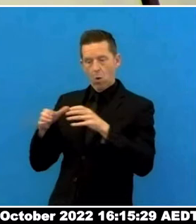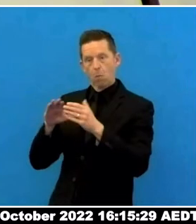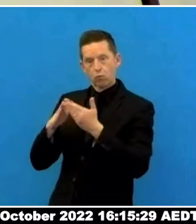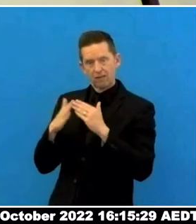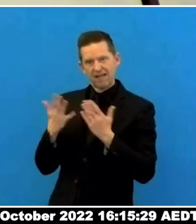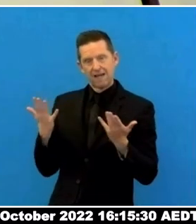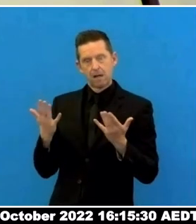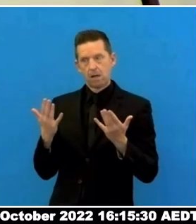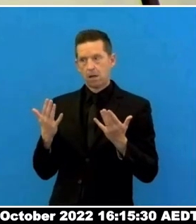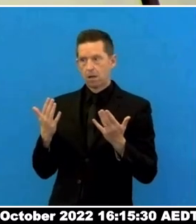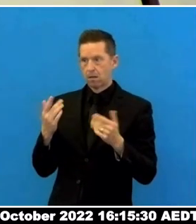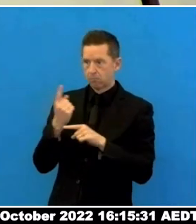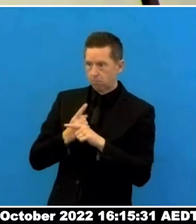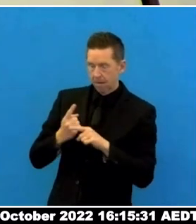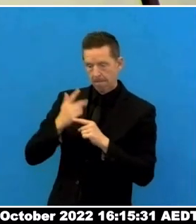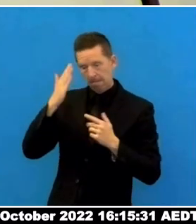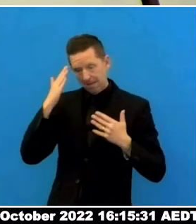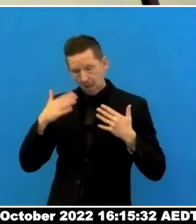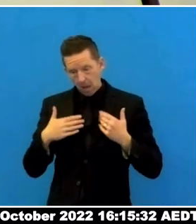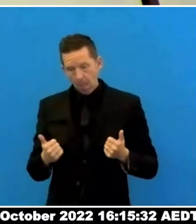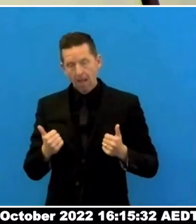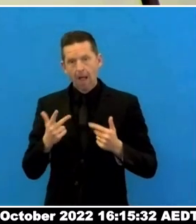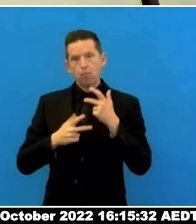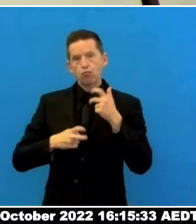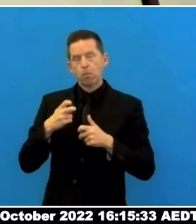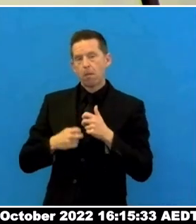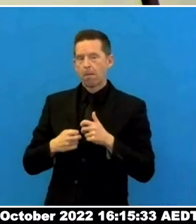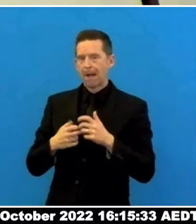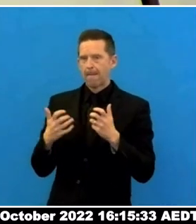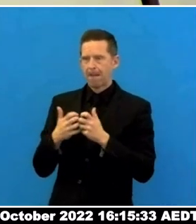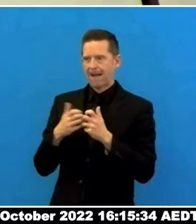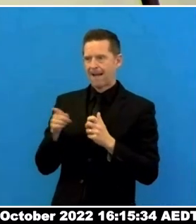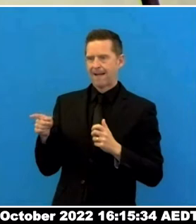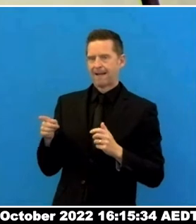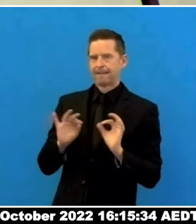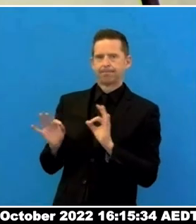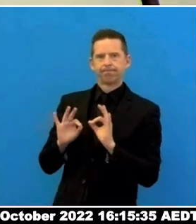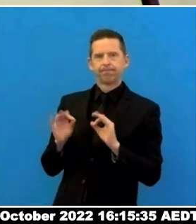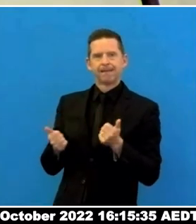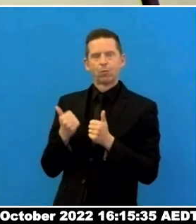it's been heading you know, no one talk about it to get the support from other.